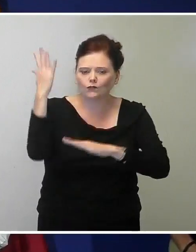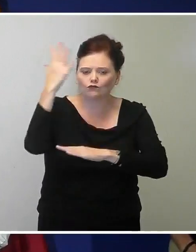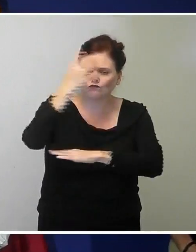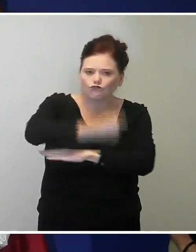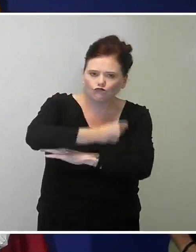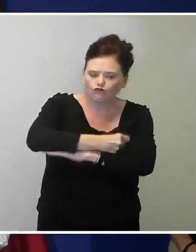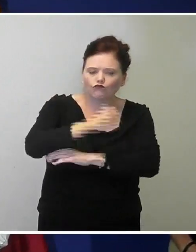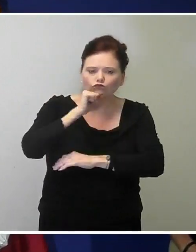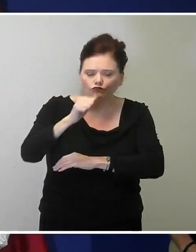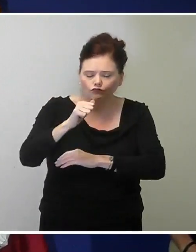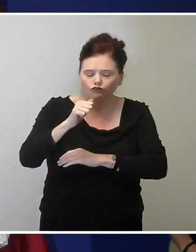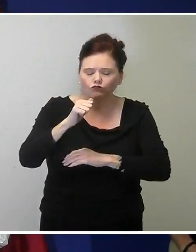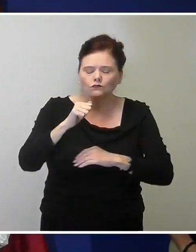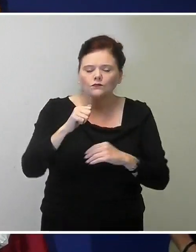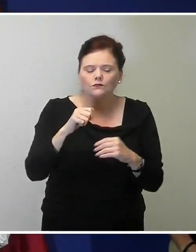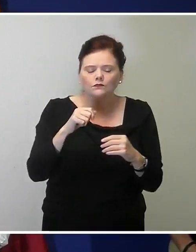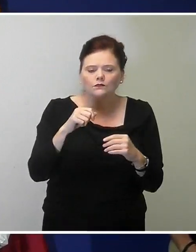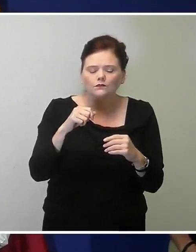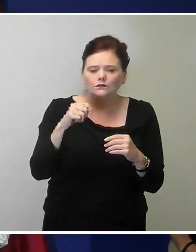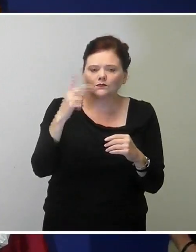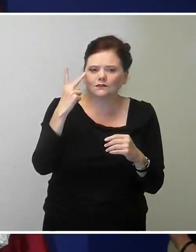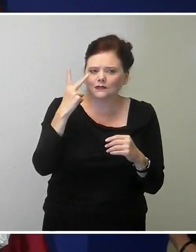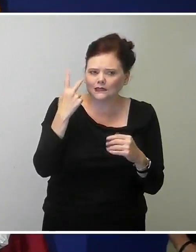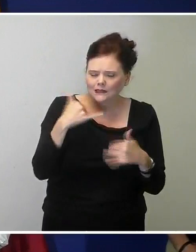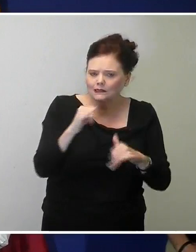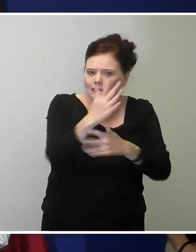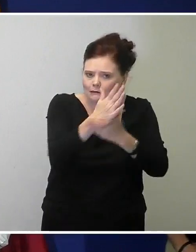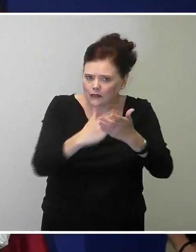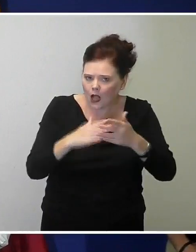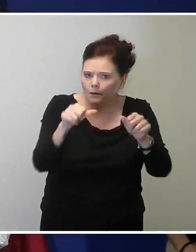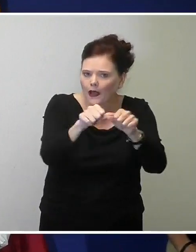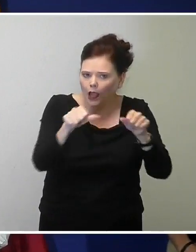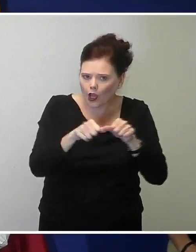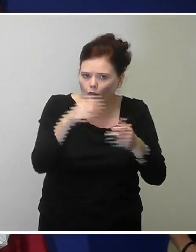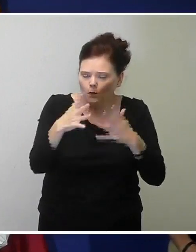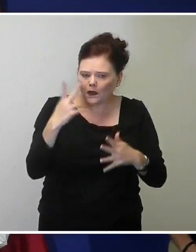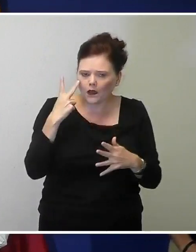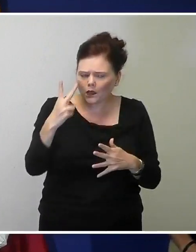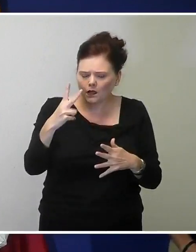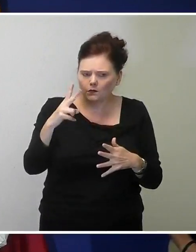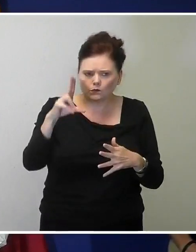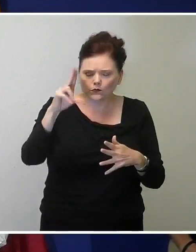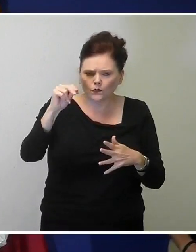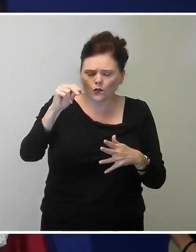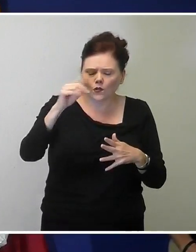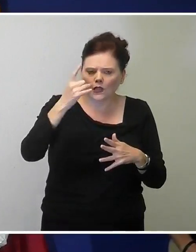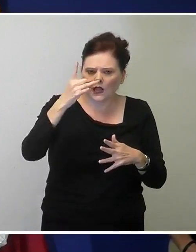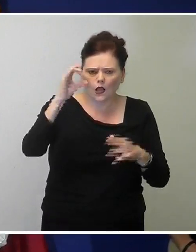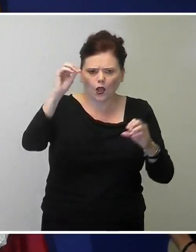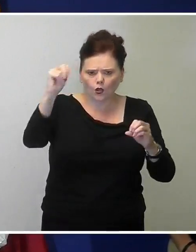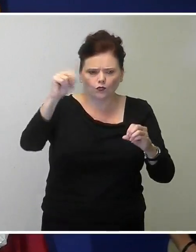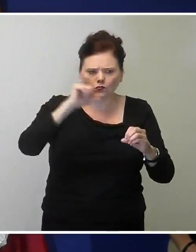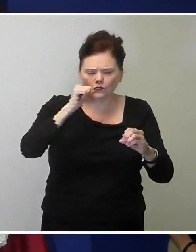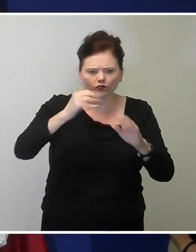REMIND EVERYBODY ALTHOUGH WE DON'T SEE A LOT OF DOWNED TRAFFIC LIGHTS OR ELECTRICITY IS BEING RESTORED THERE ARE STILL